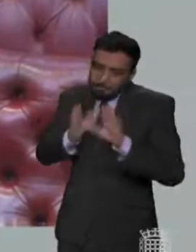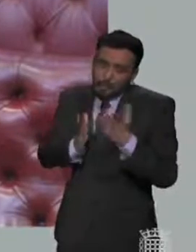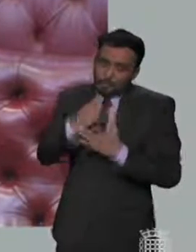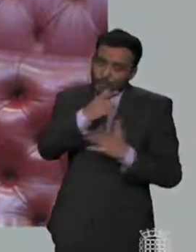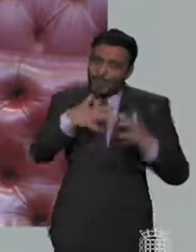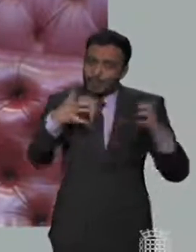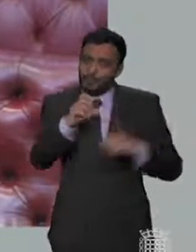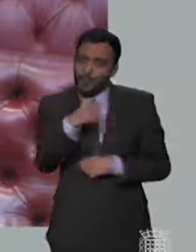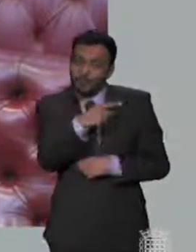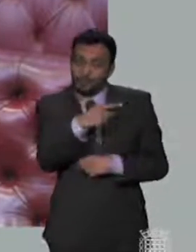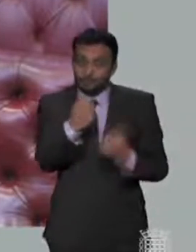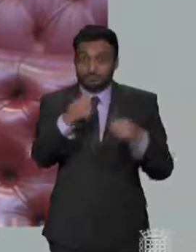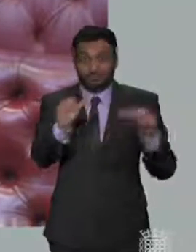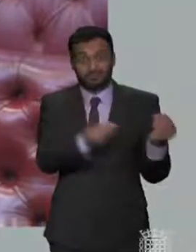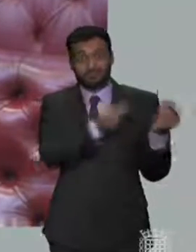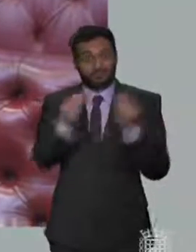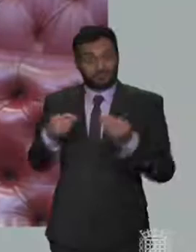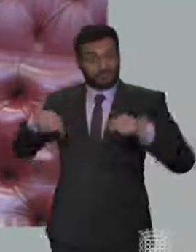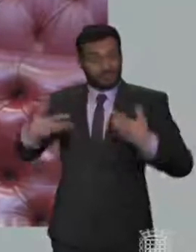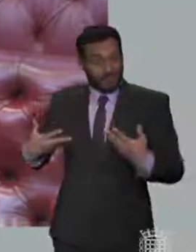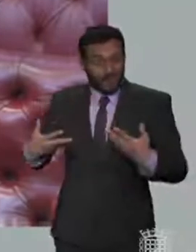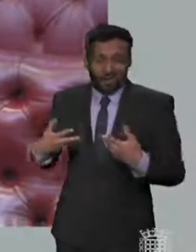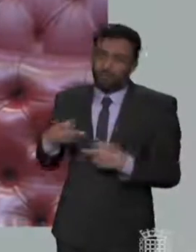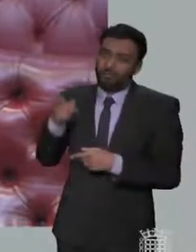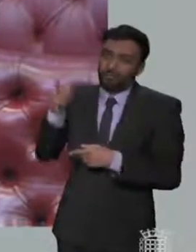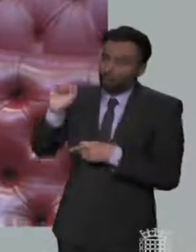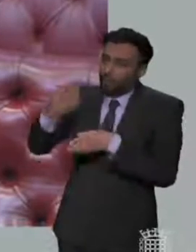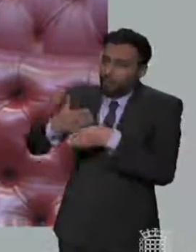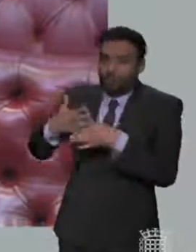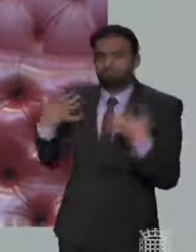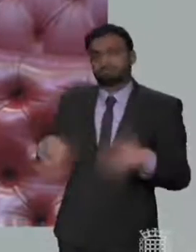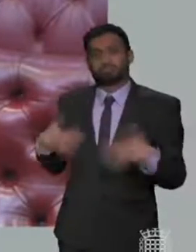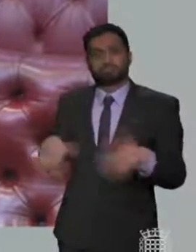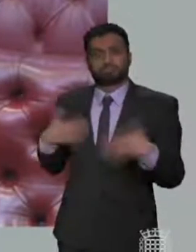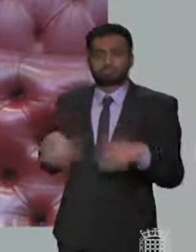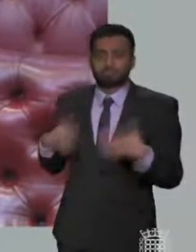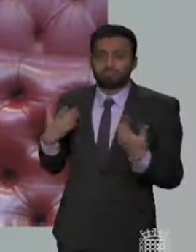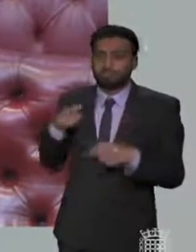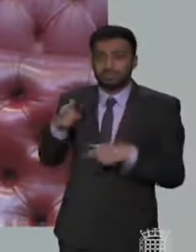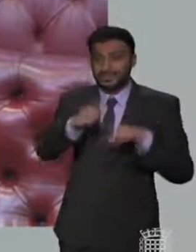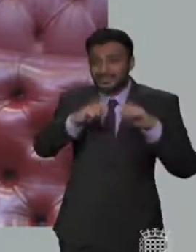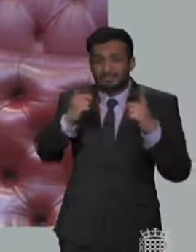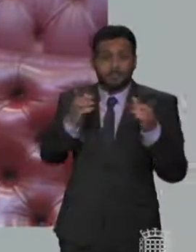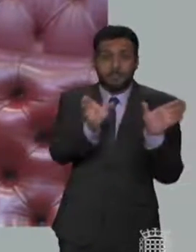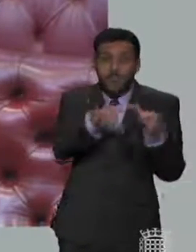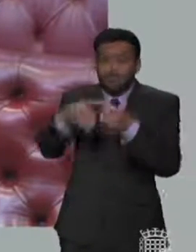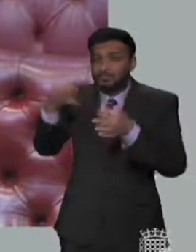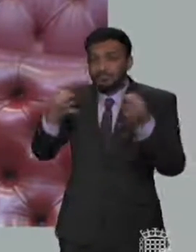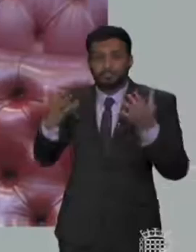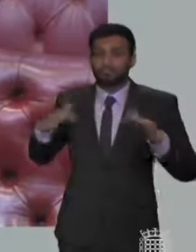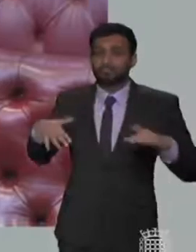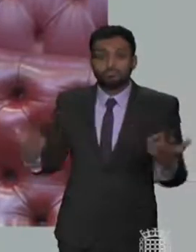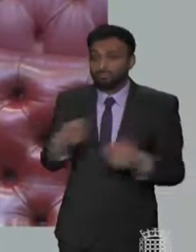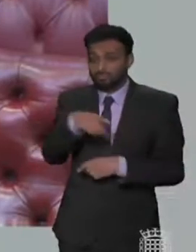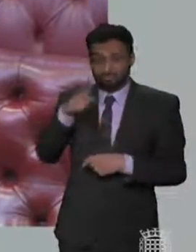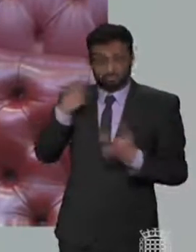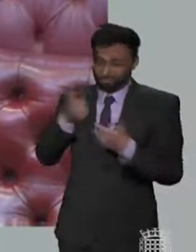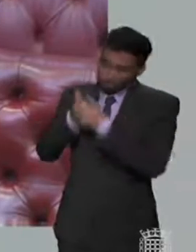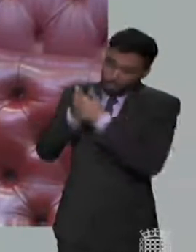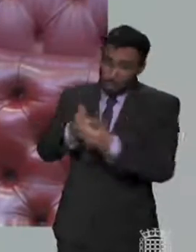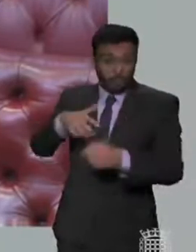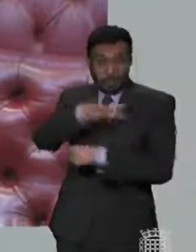has built such cross-party support such that this bill has every chance of becoming law and i also